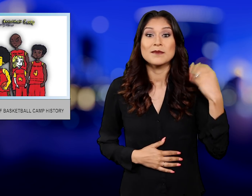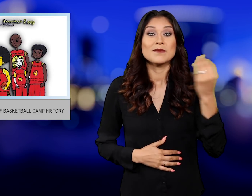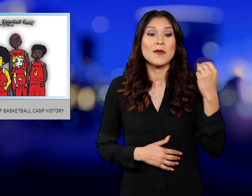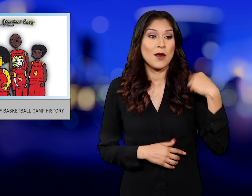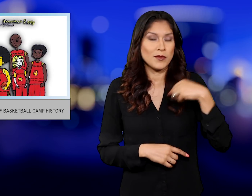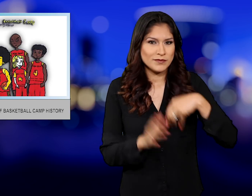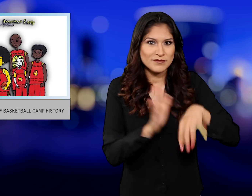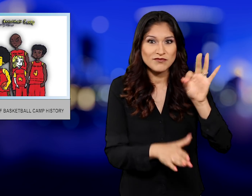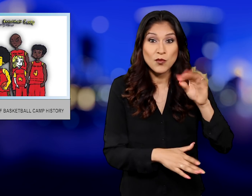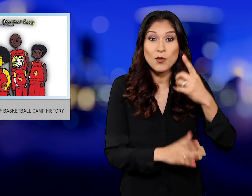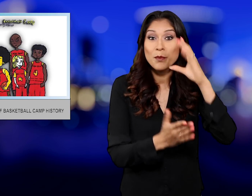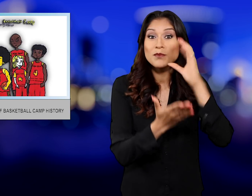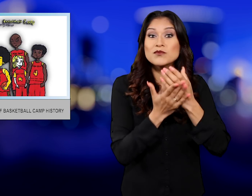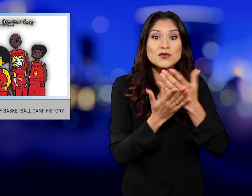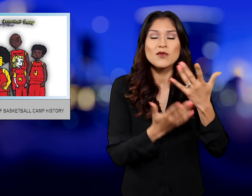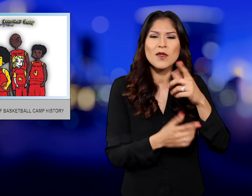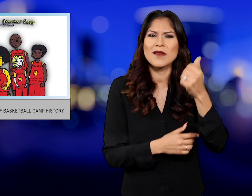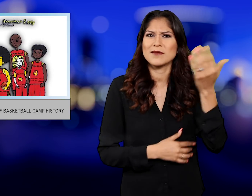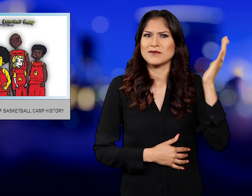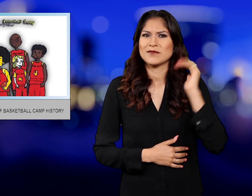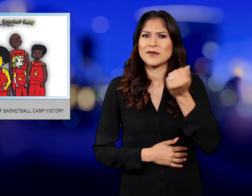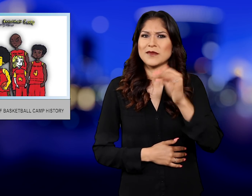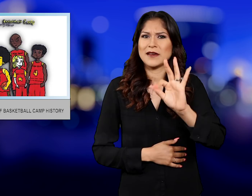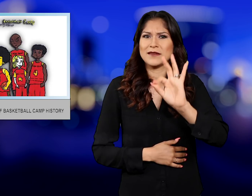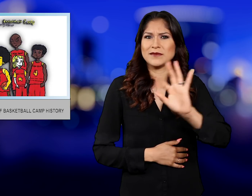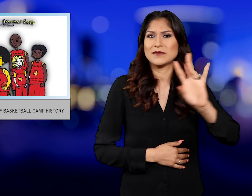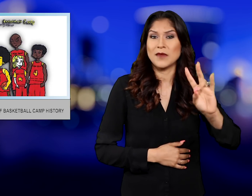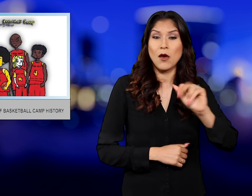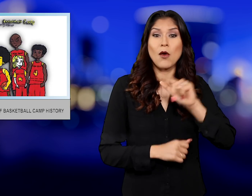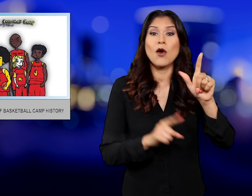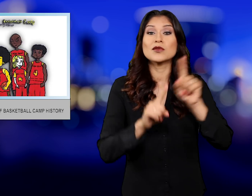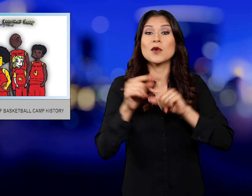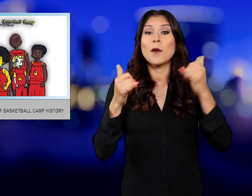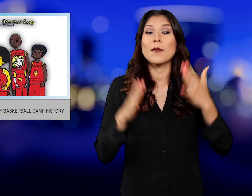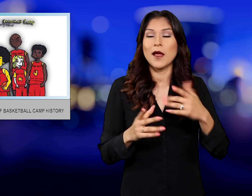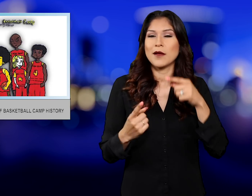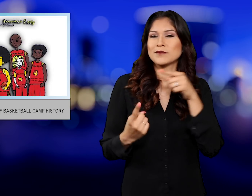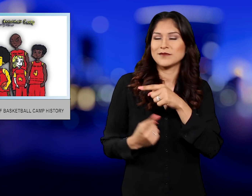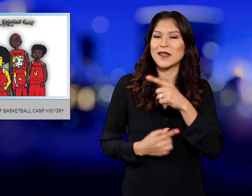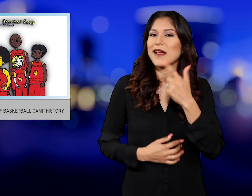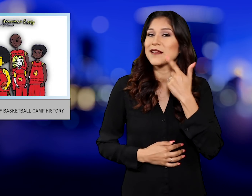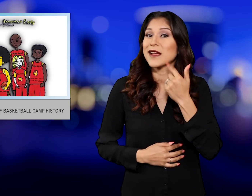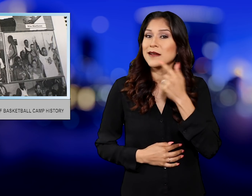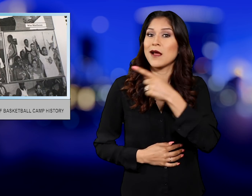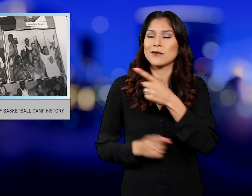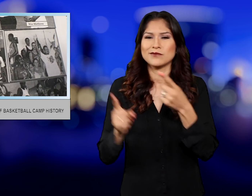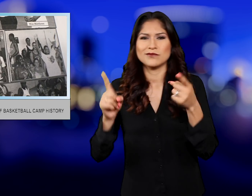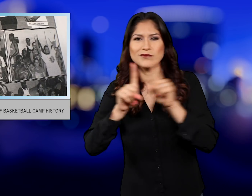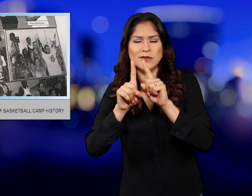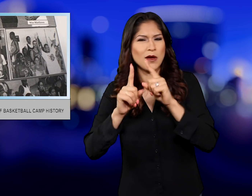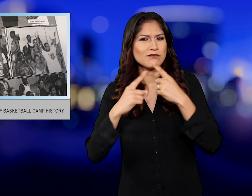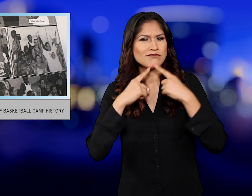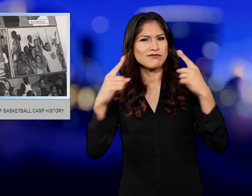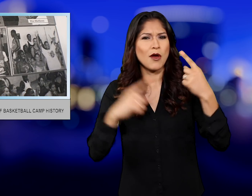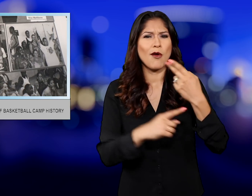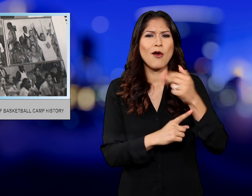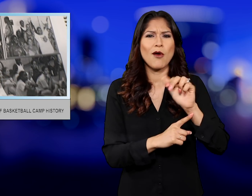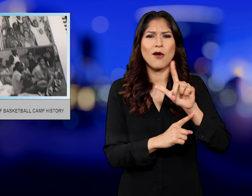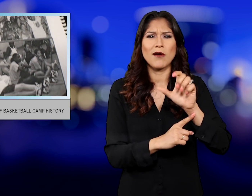On Monday we found a picture from 1997 of All-Star player Candace Jones posing with